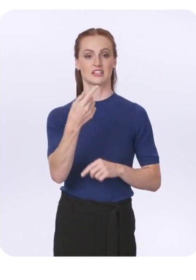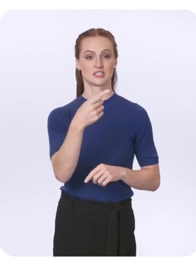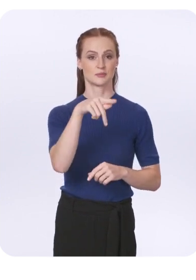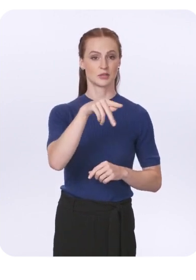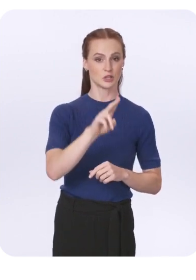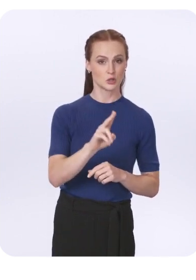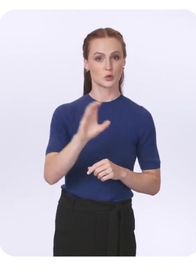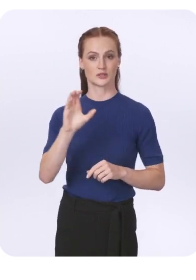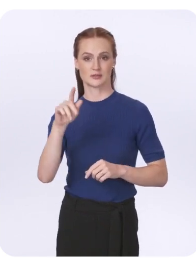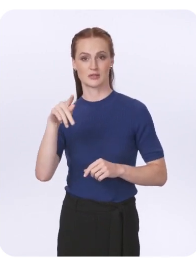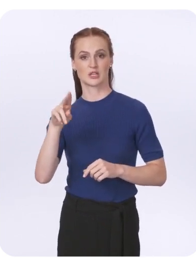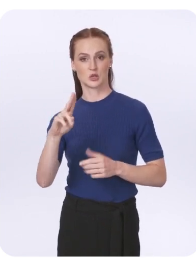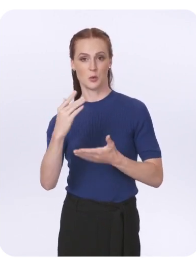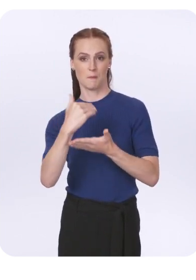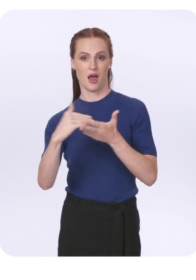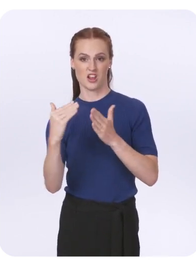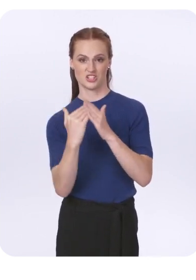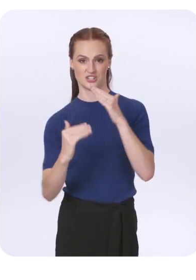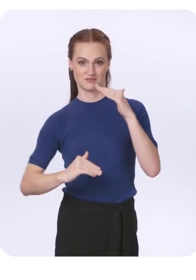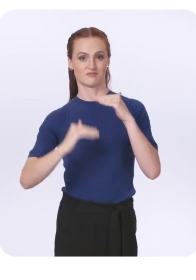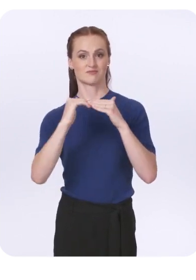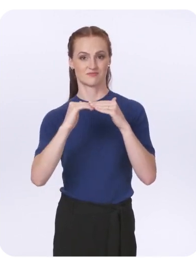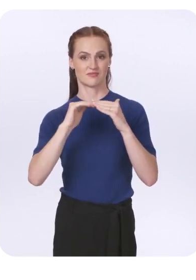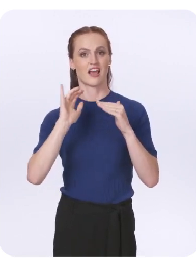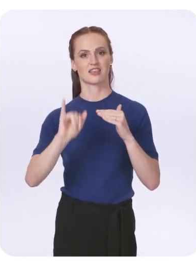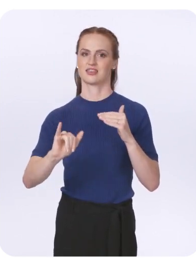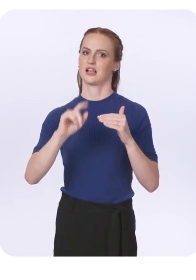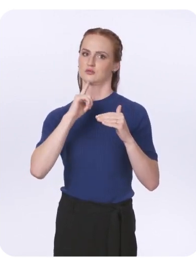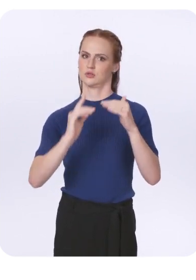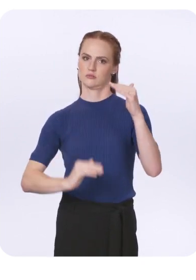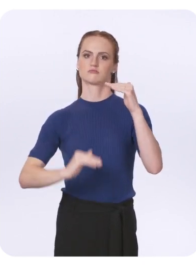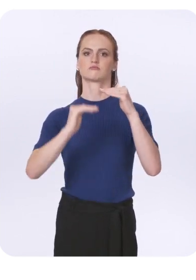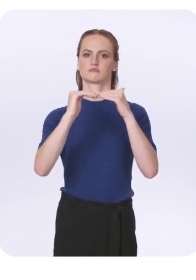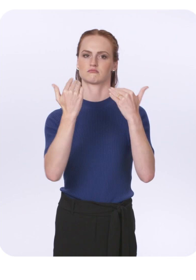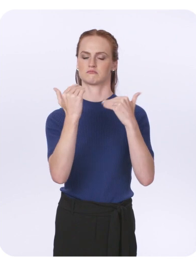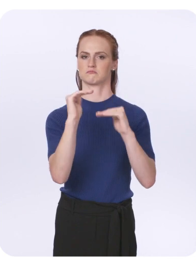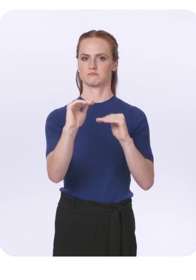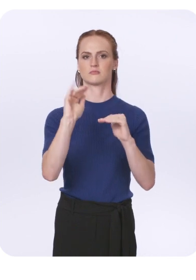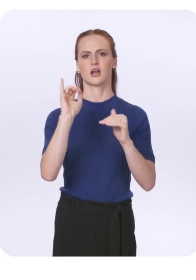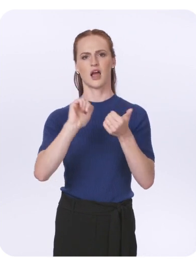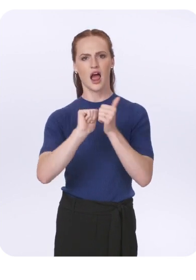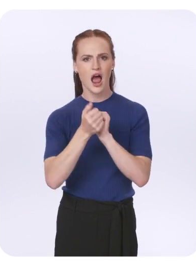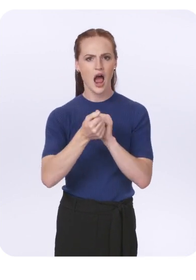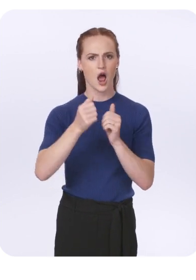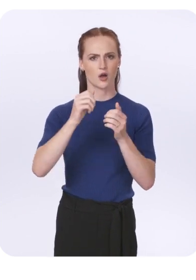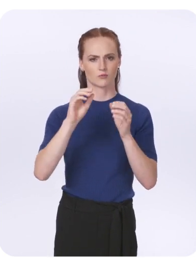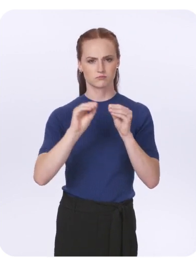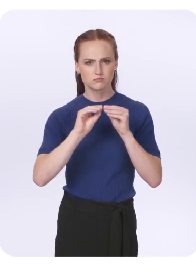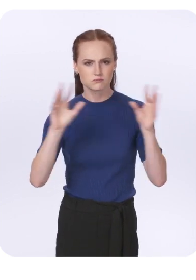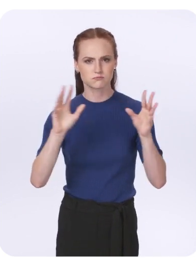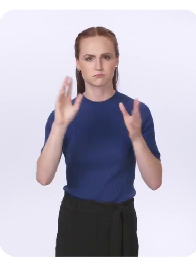and CPU budget of the device is a pretty clear upper bound on the richness of graphics effects that can be achieved.